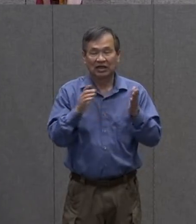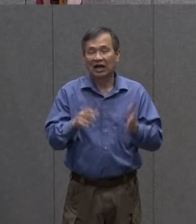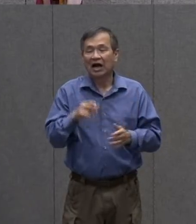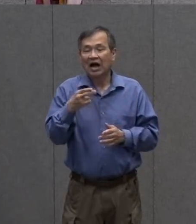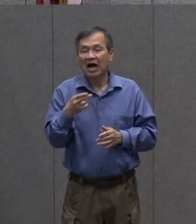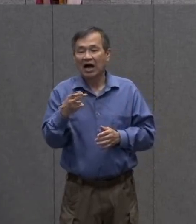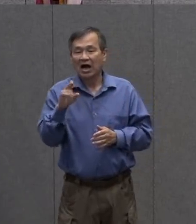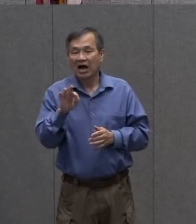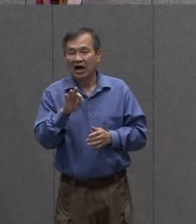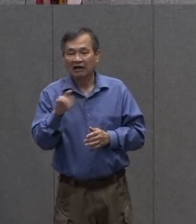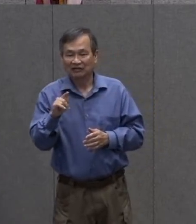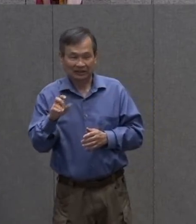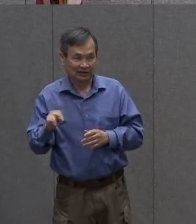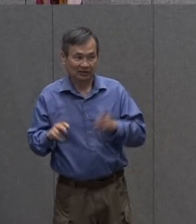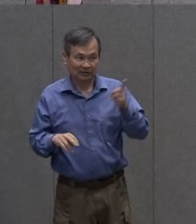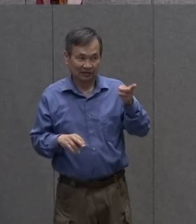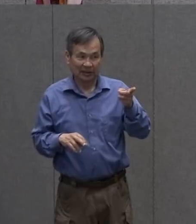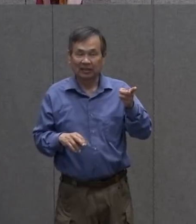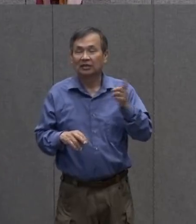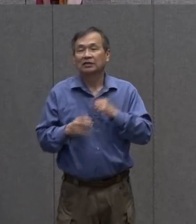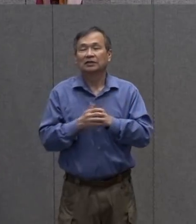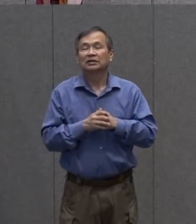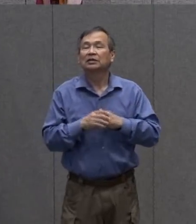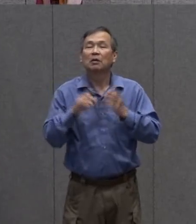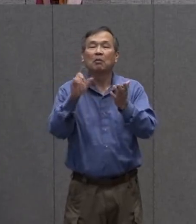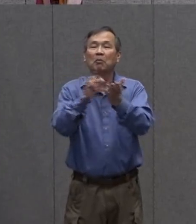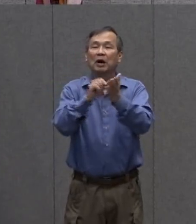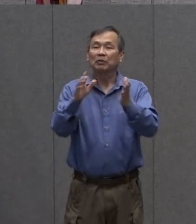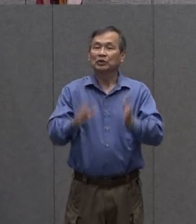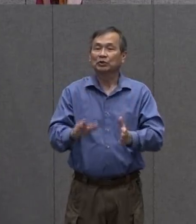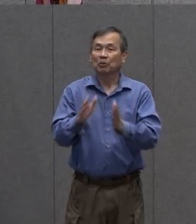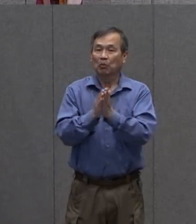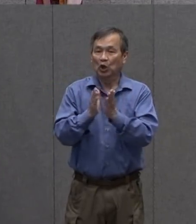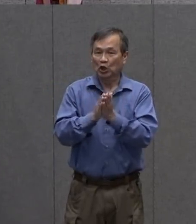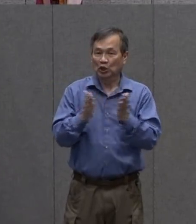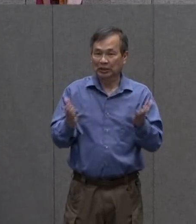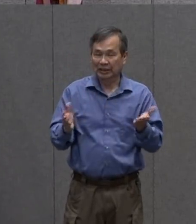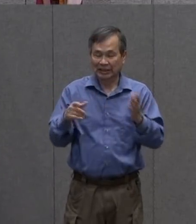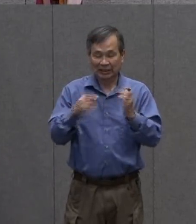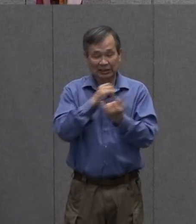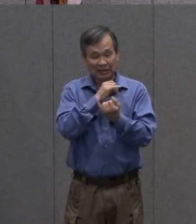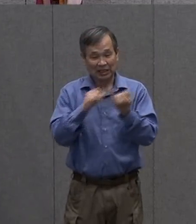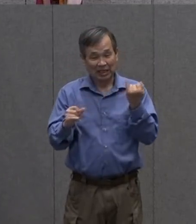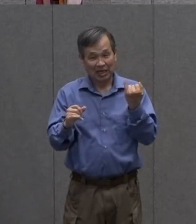Puffin books is the publisher of this book. So this is our last non-fiction book